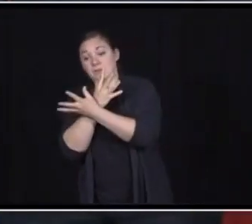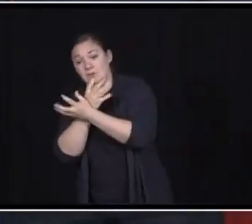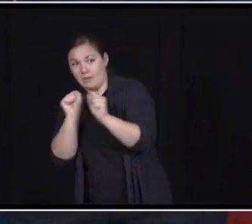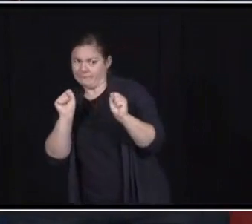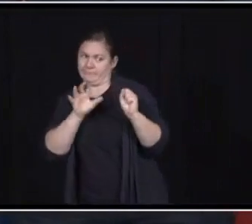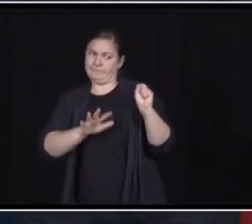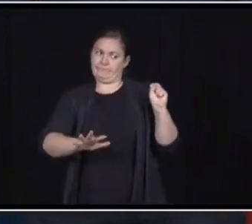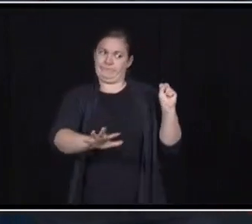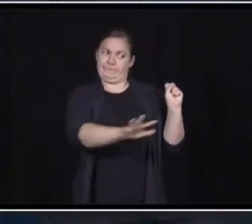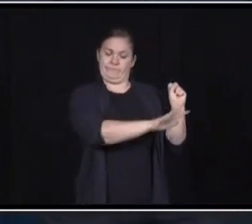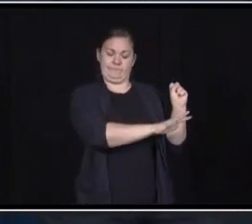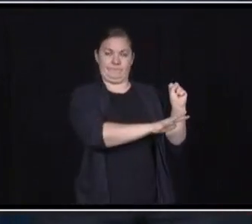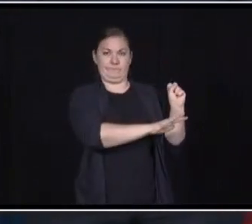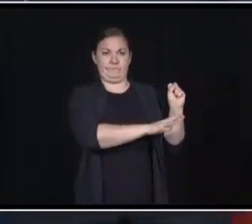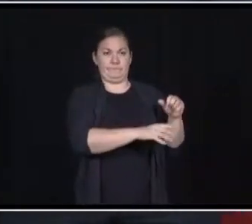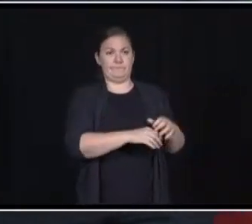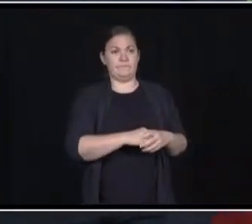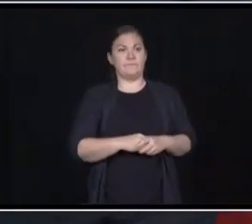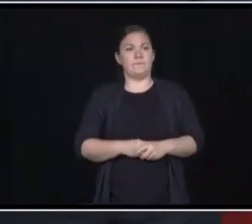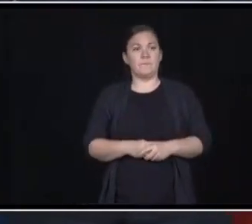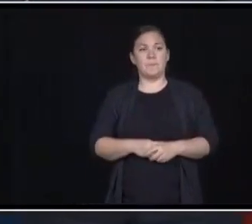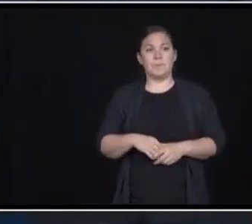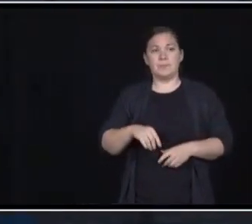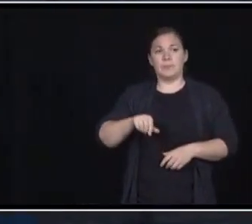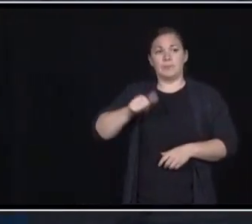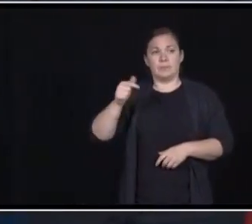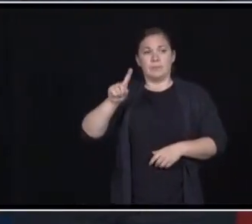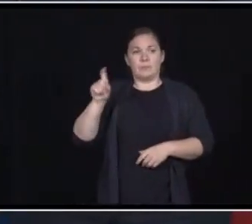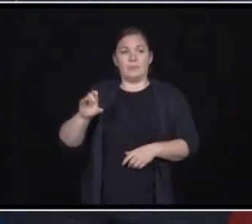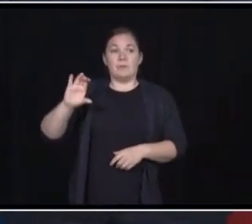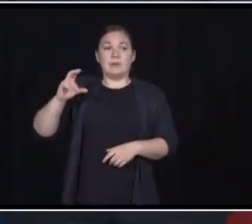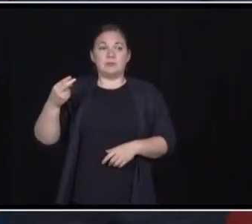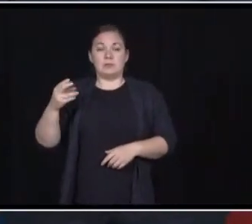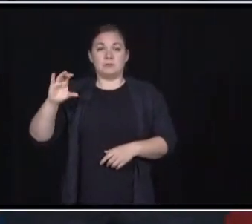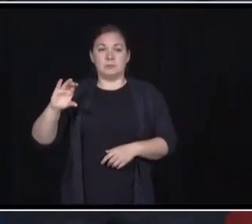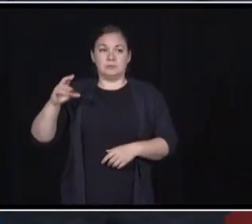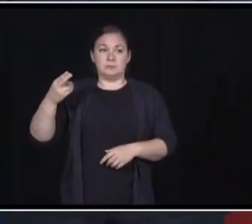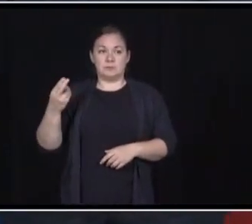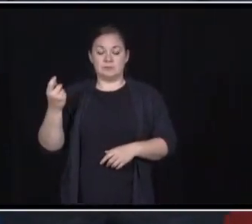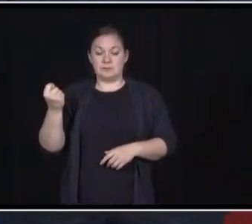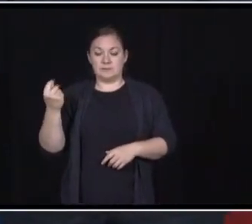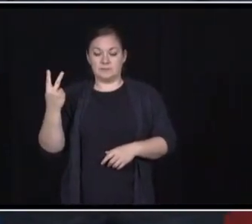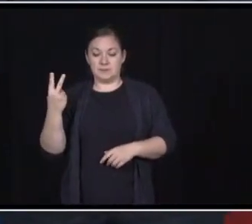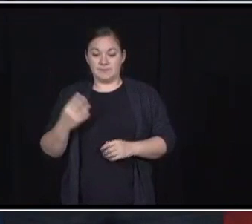keeping your schools open of course, with the safety of children and teachers and everyone in mind.